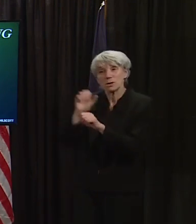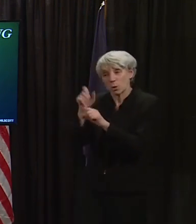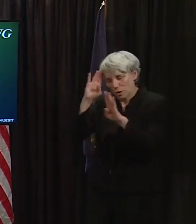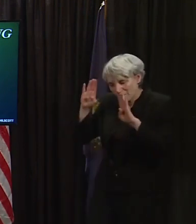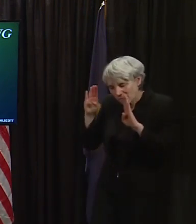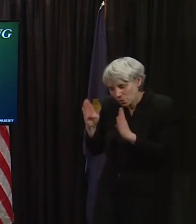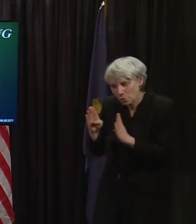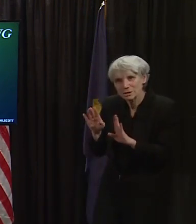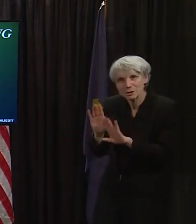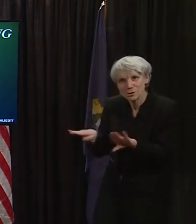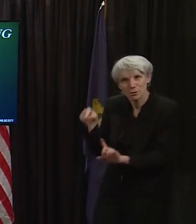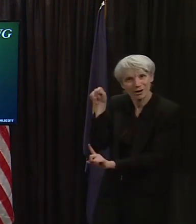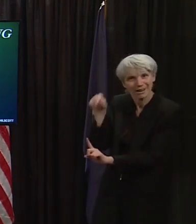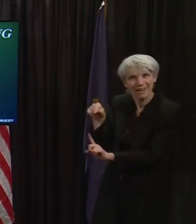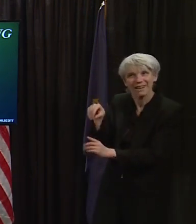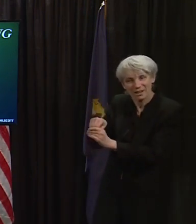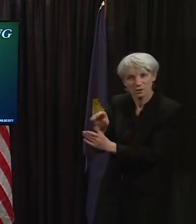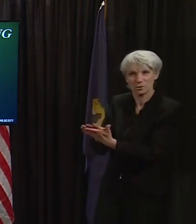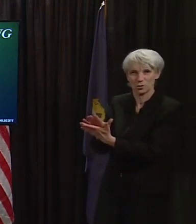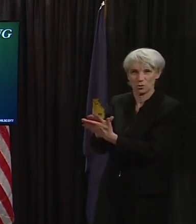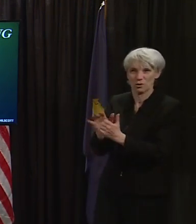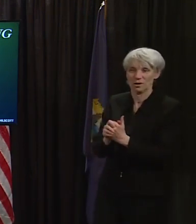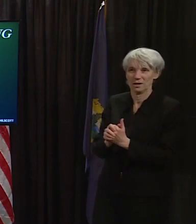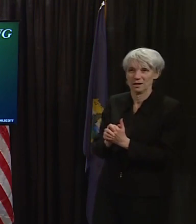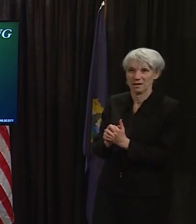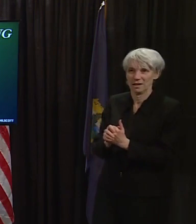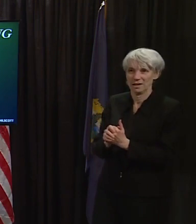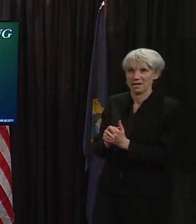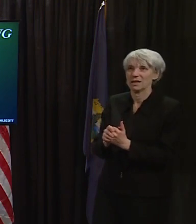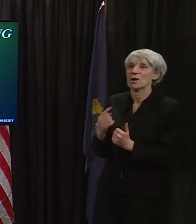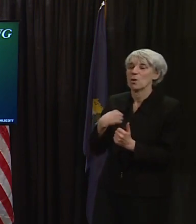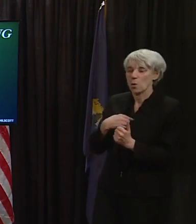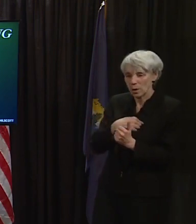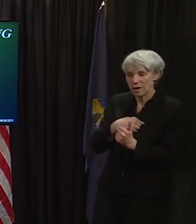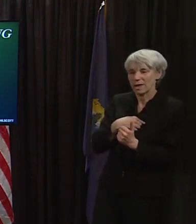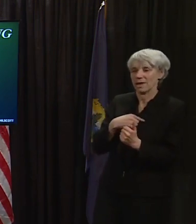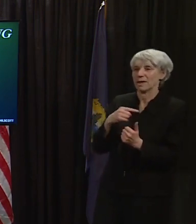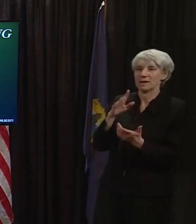on the work our school nurse colleagues do. They are skilled clinicians and